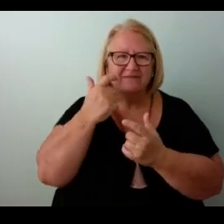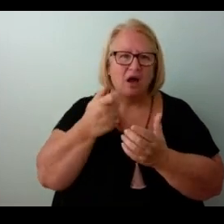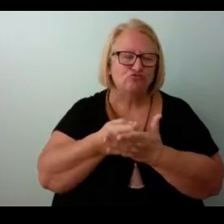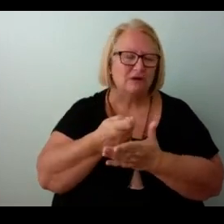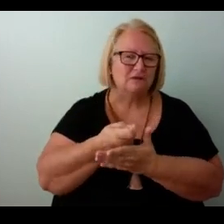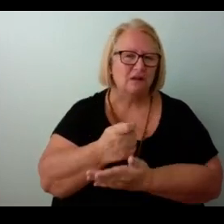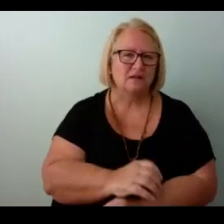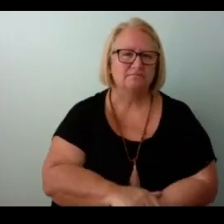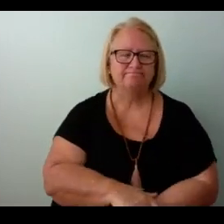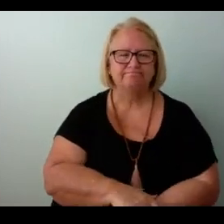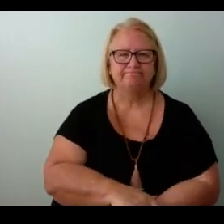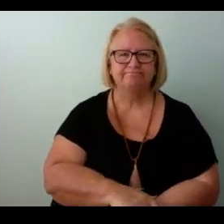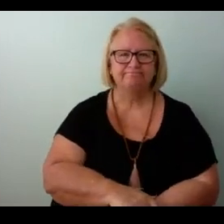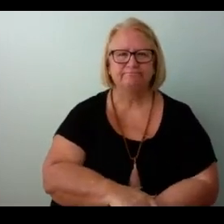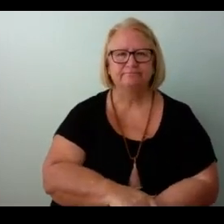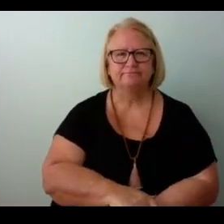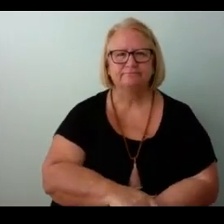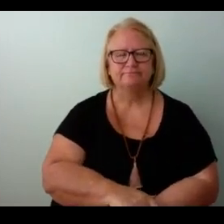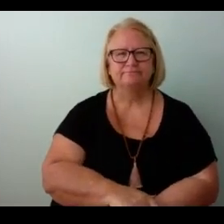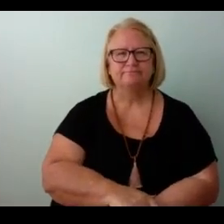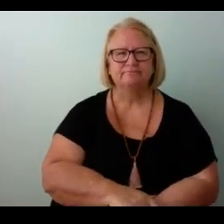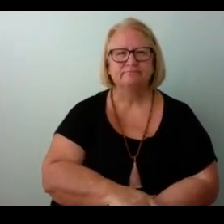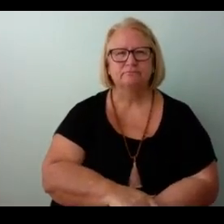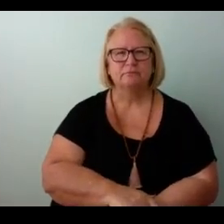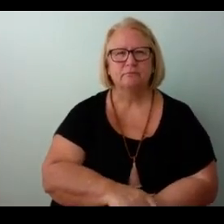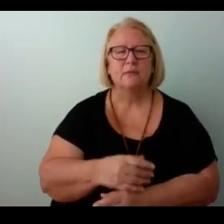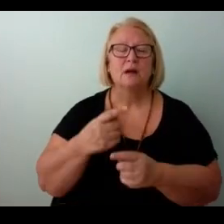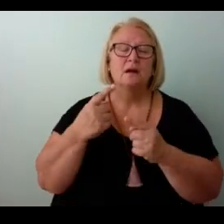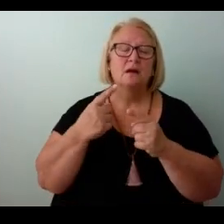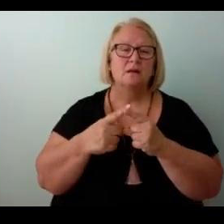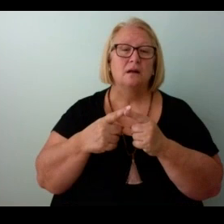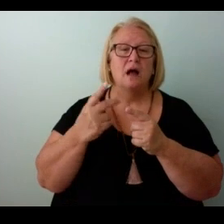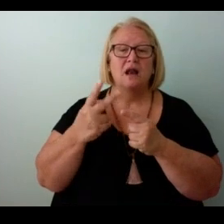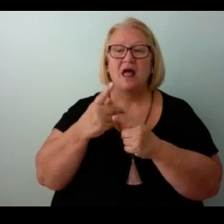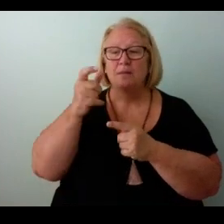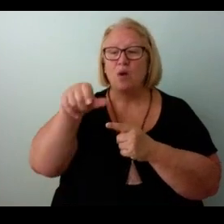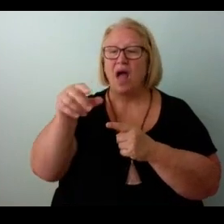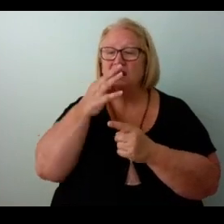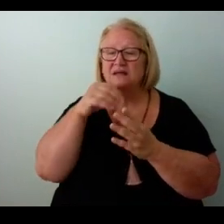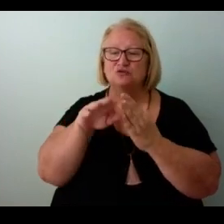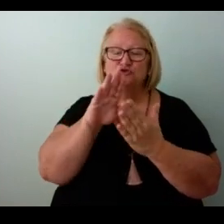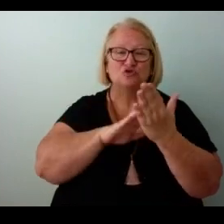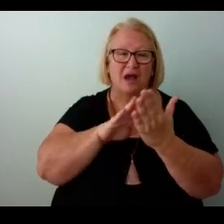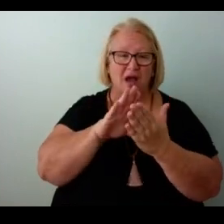One of our members of our audience today asked if there was any limits to the amounts rent